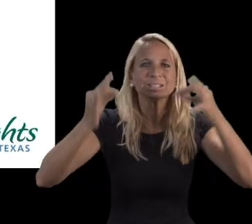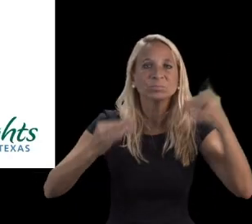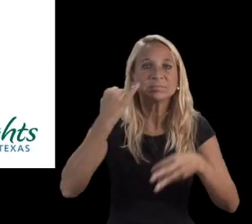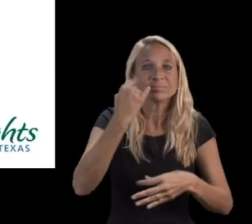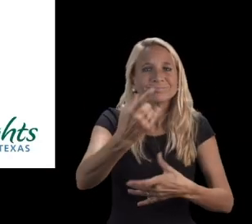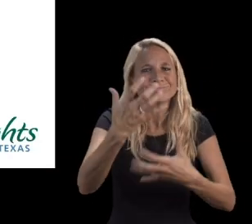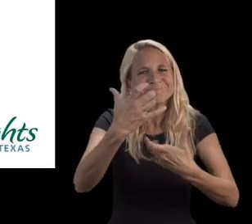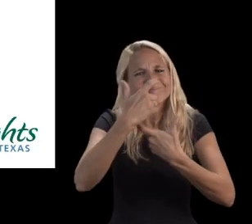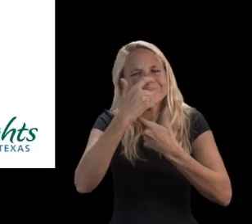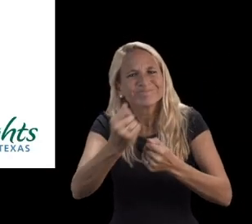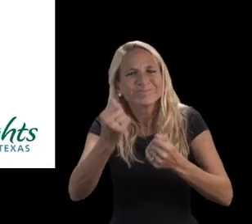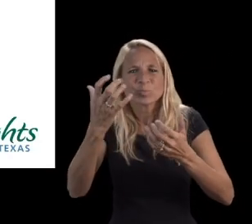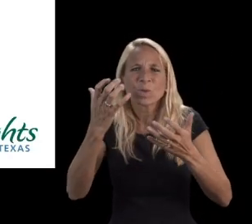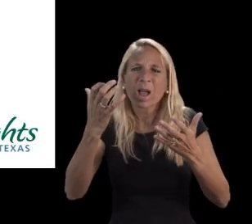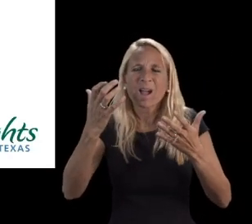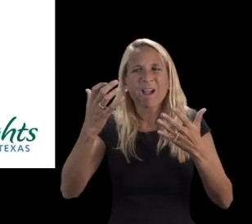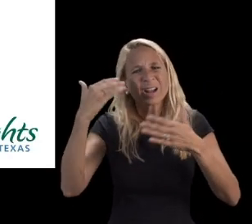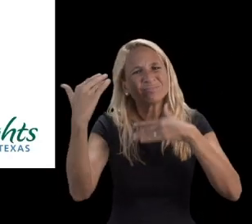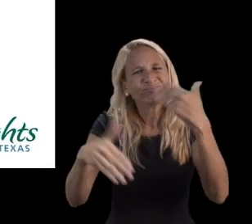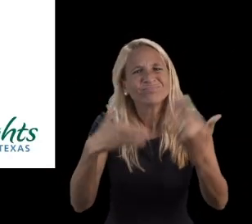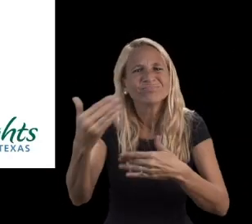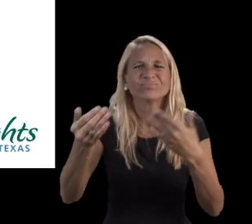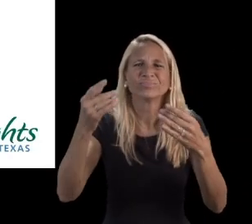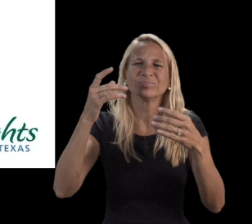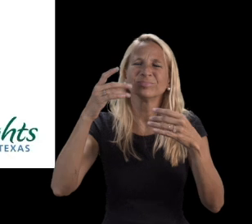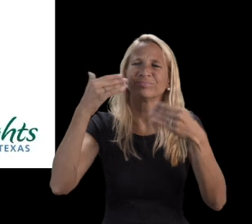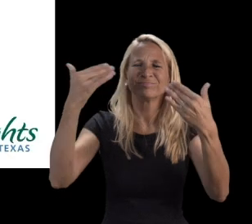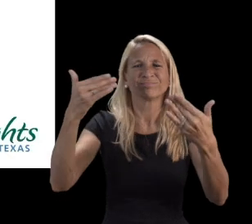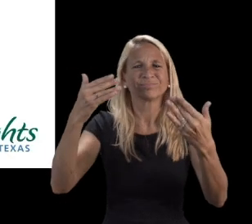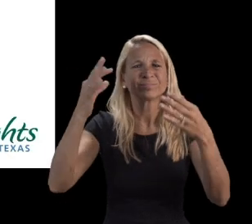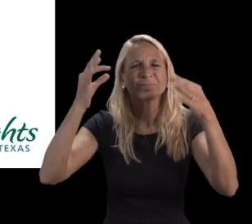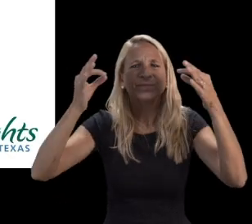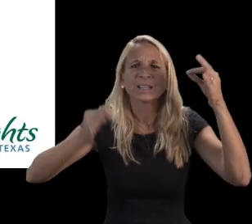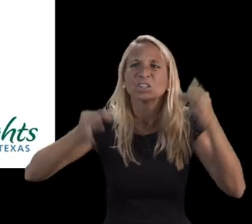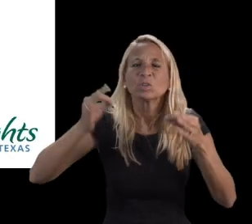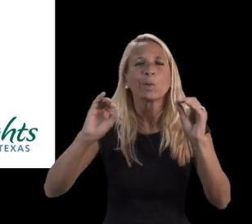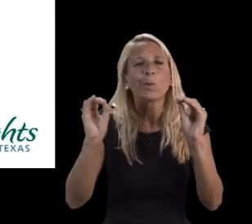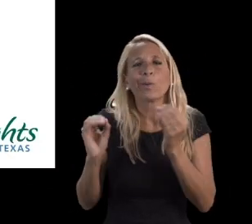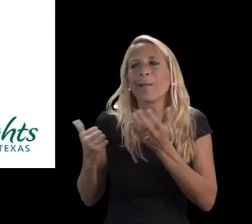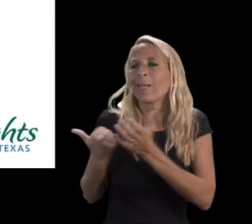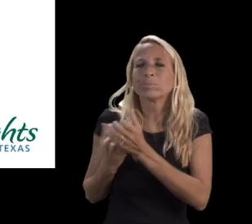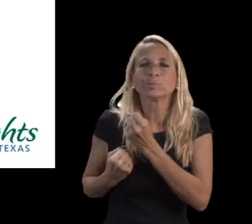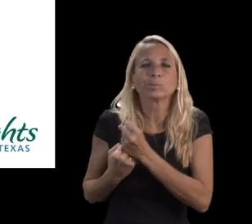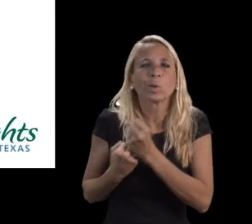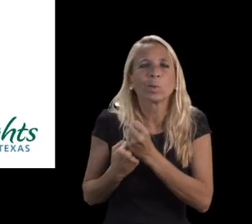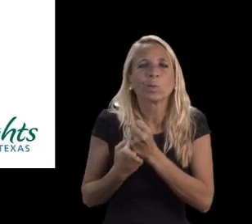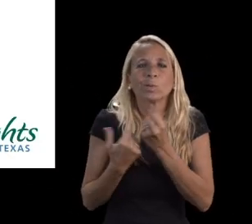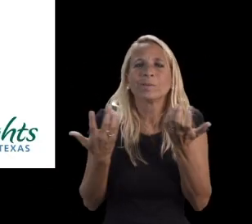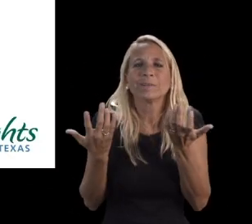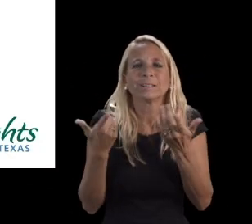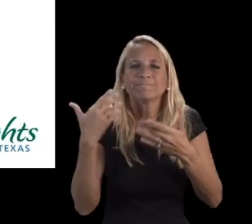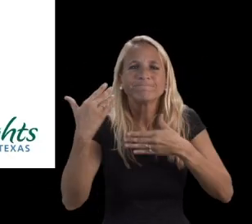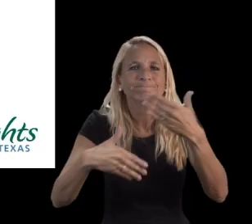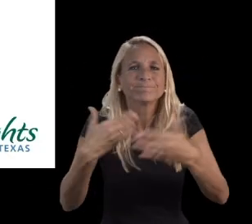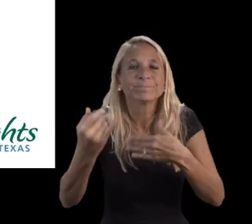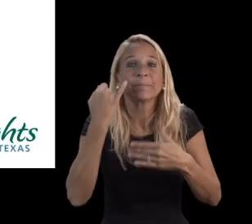If you're interested and you want to attempt to do a hearing unassisted at any point, even after you've gotten